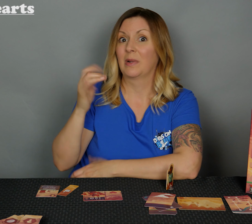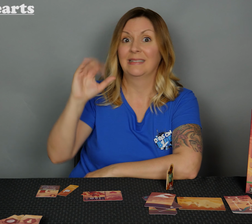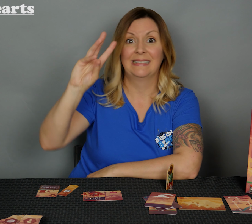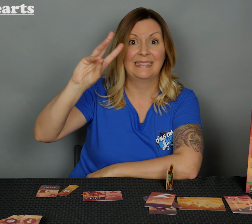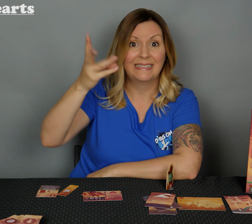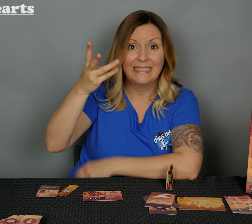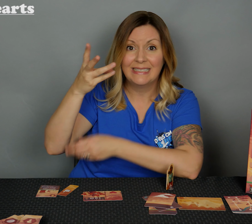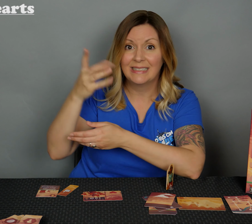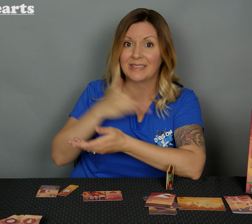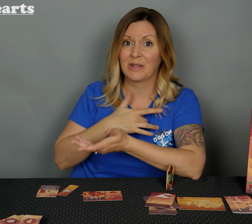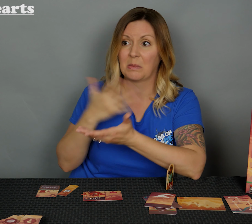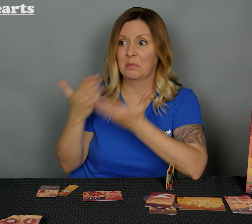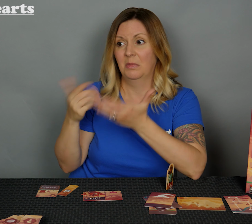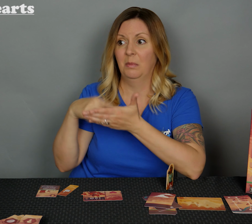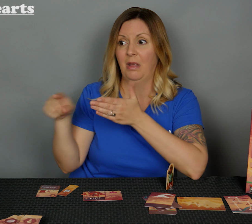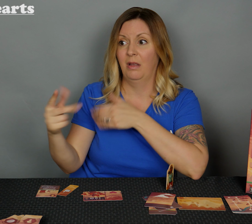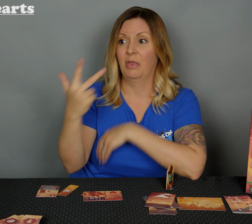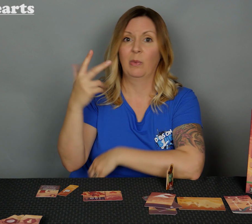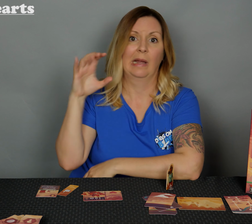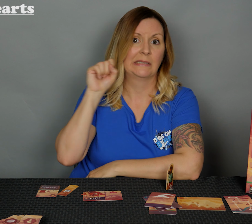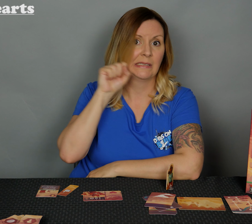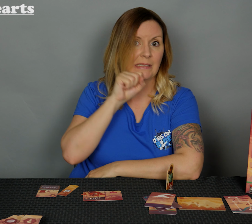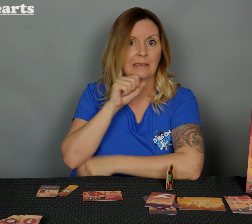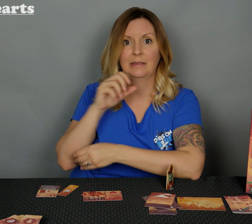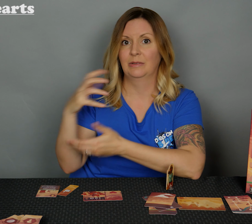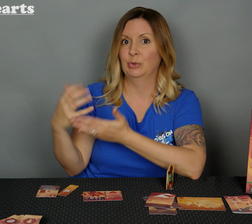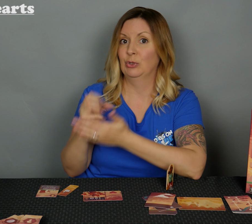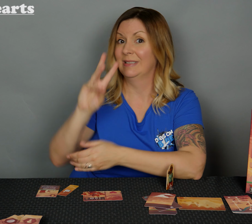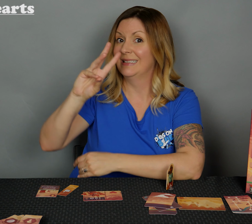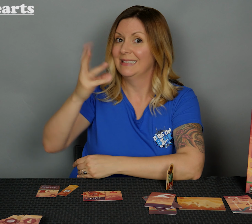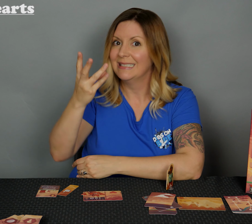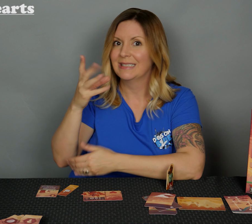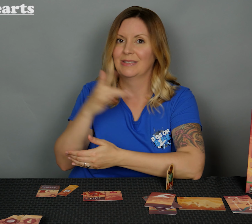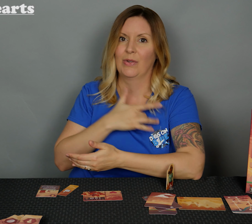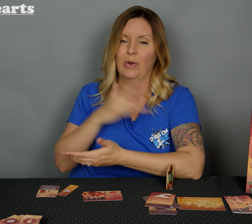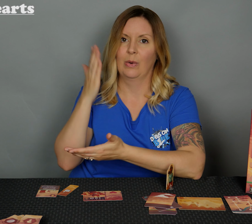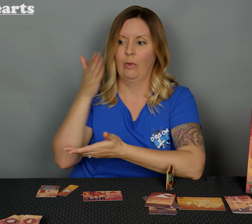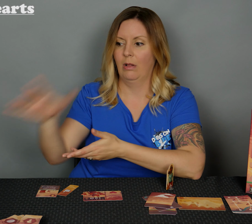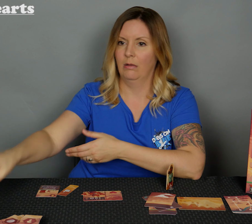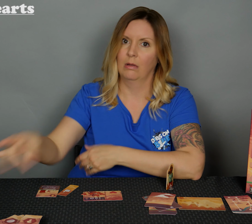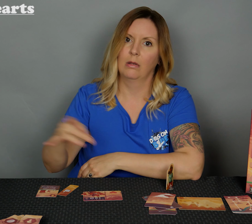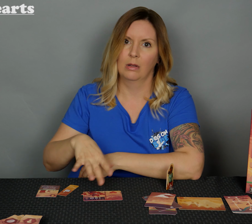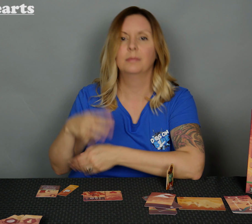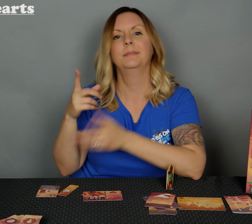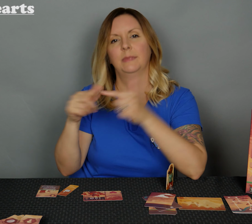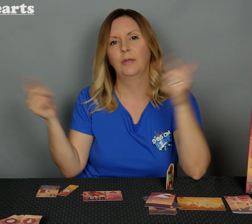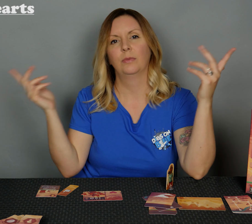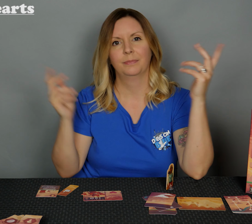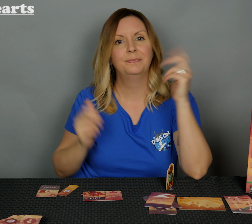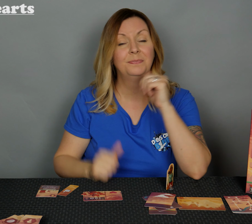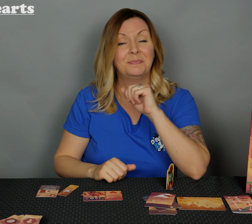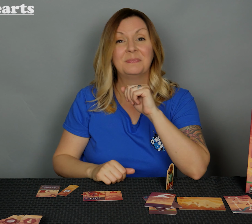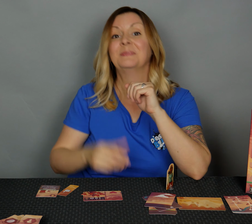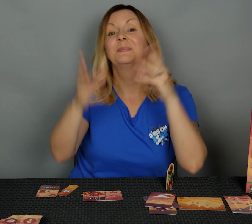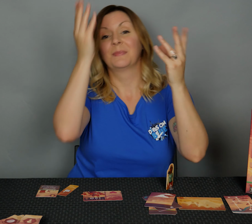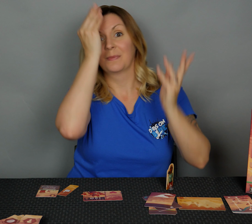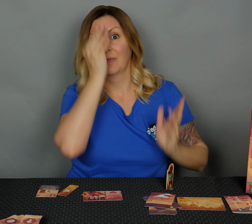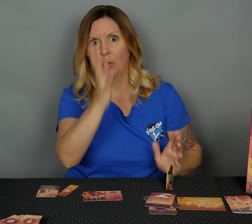To buy your 6th heart, maybe you would pay 3 carrots, then take another heart for yourself, and so on.